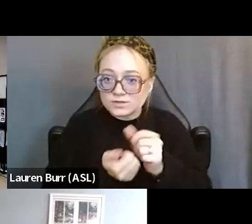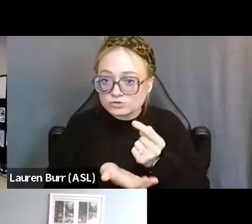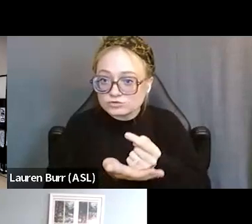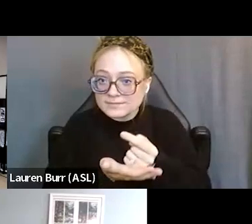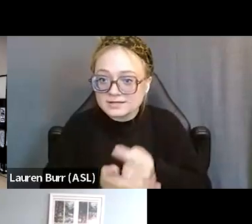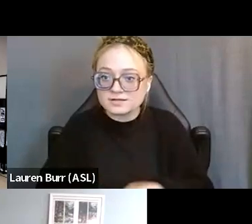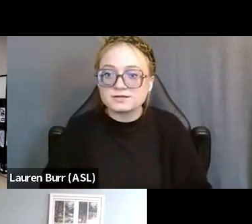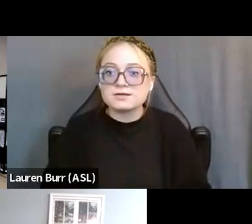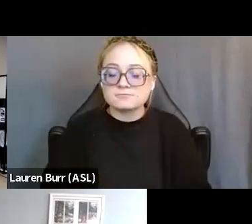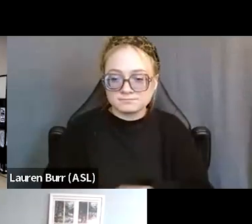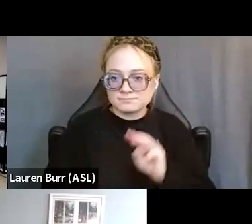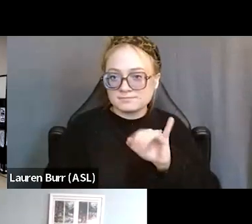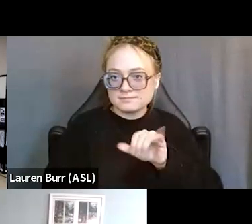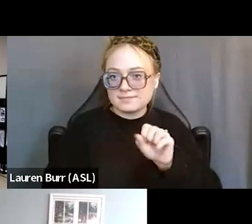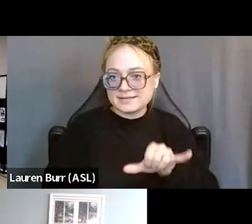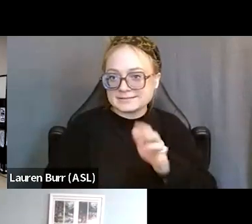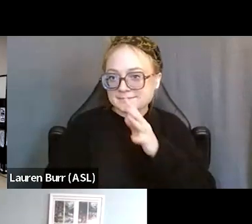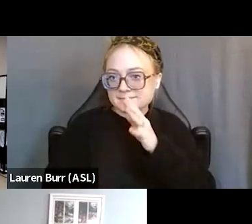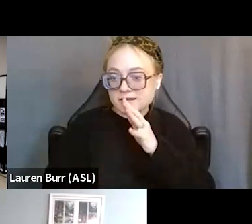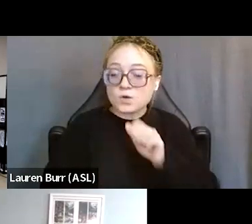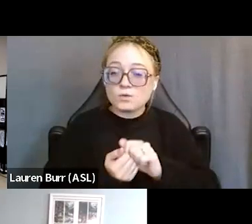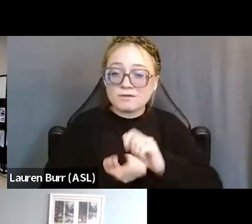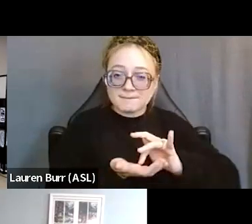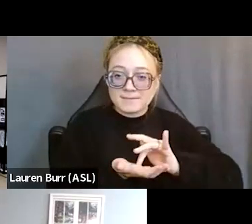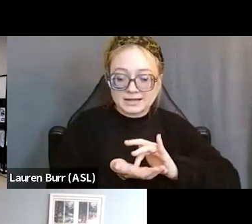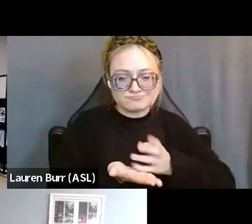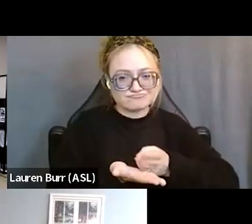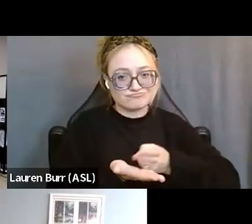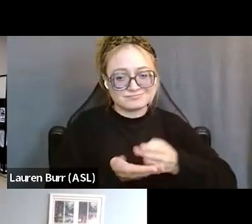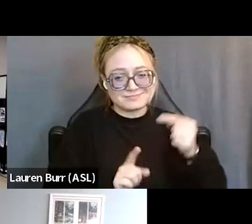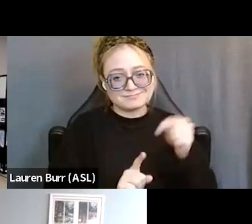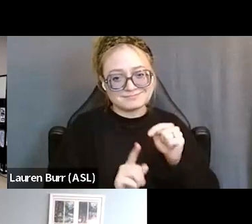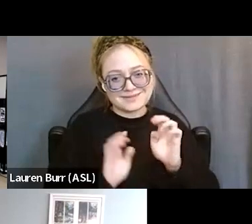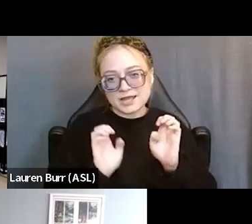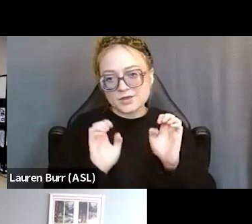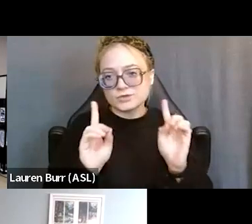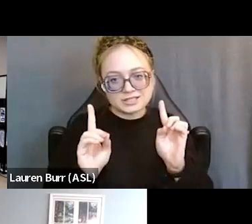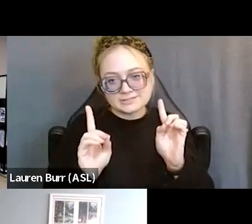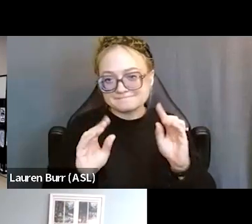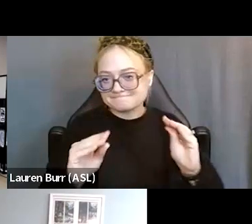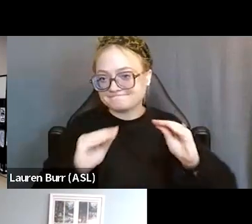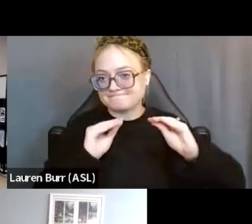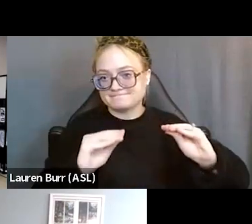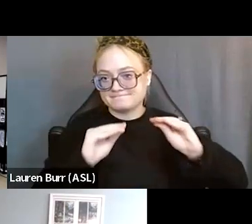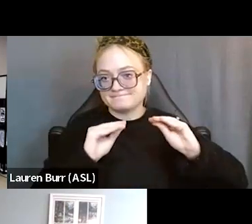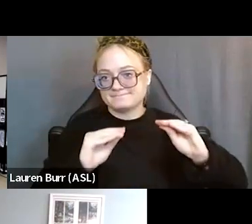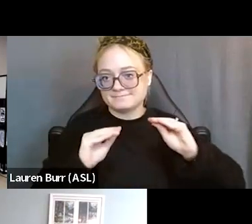When it came to the medications, in all honesty it was about education. It was not just Googling it, you know,